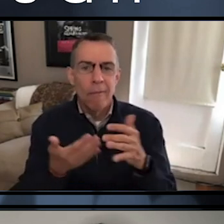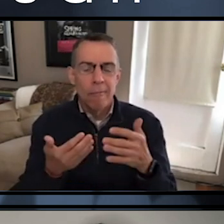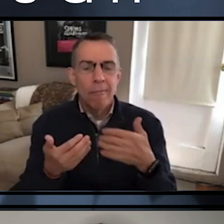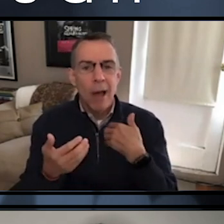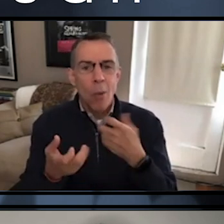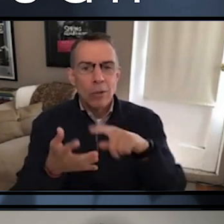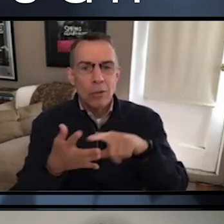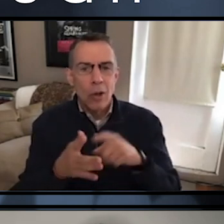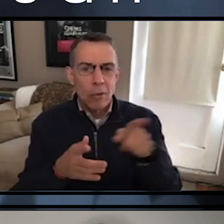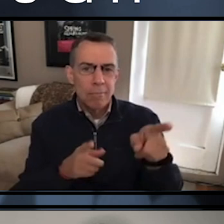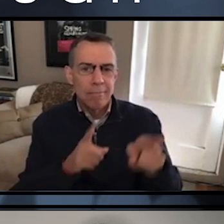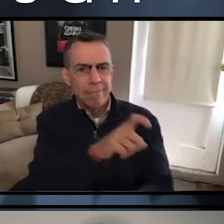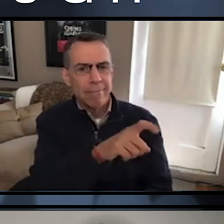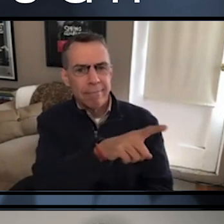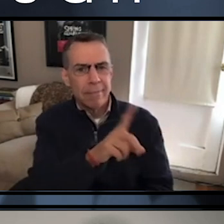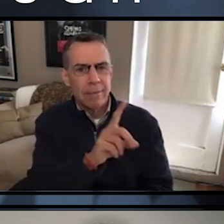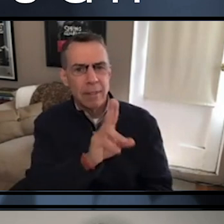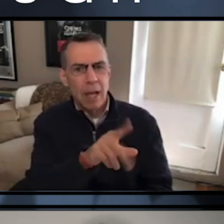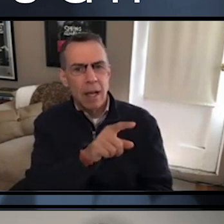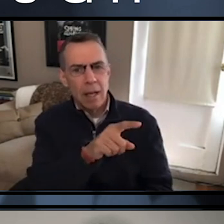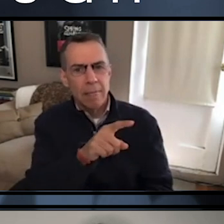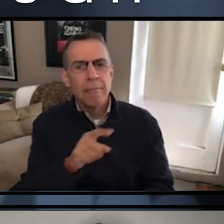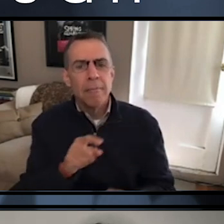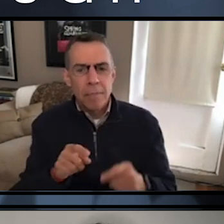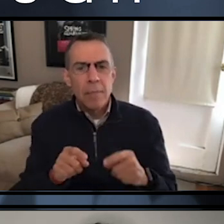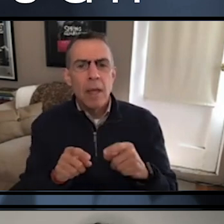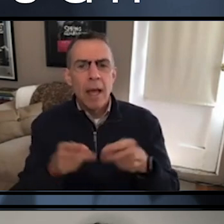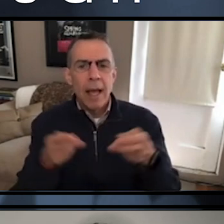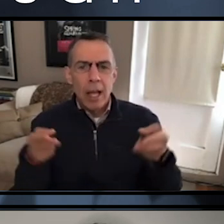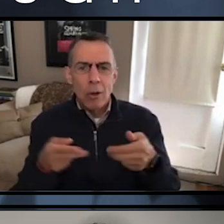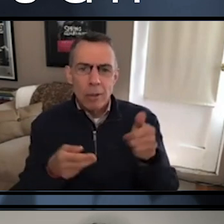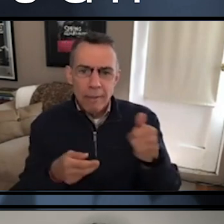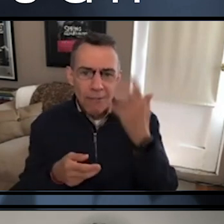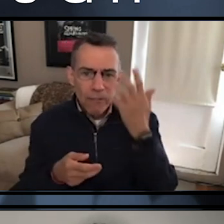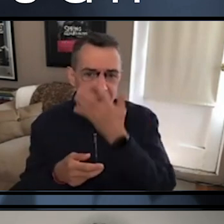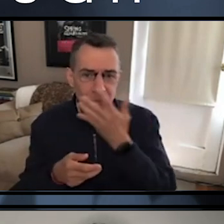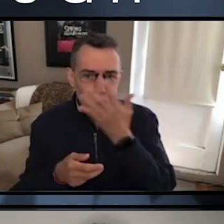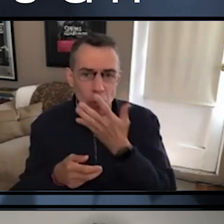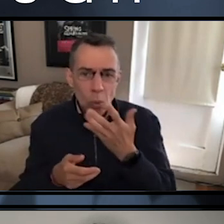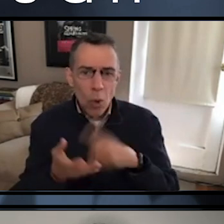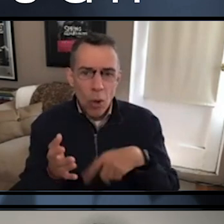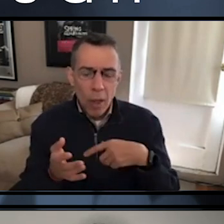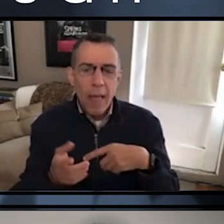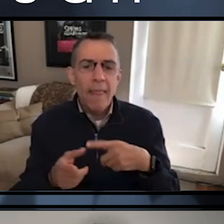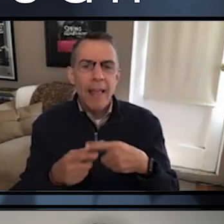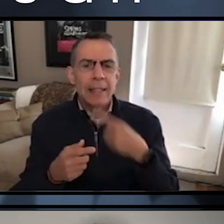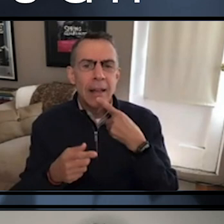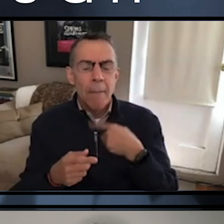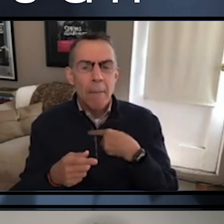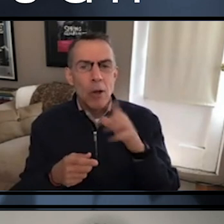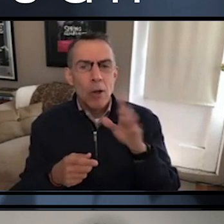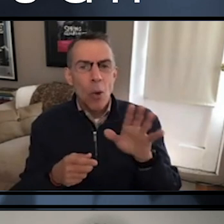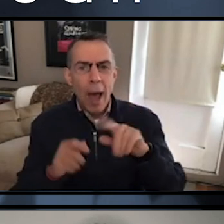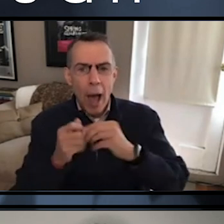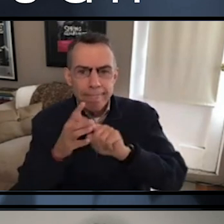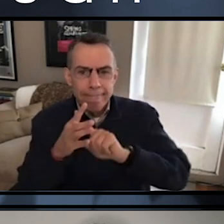Doug, if you wouldn't mind giving an intro to yourself visually, and also telling me the genesis of this short film.